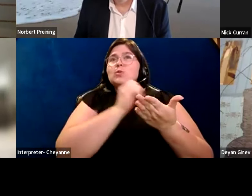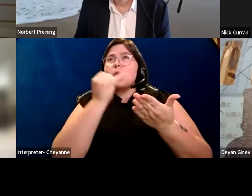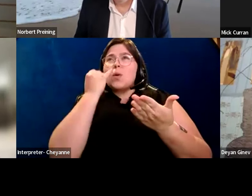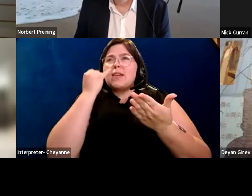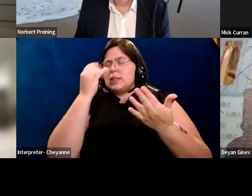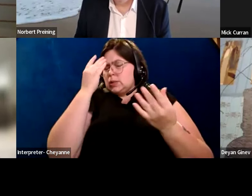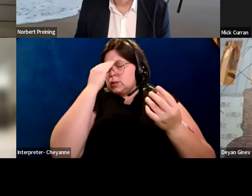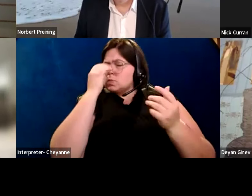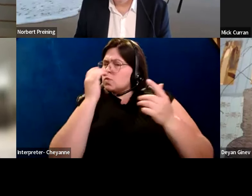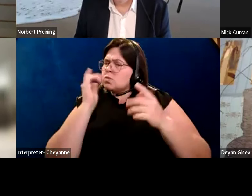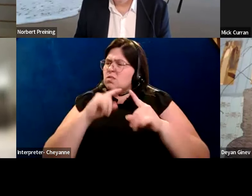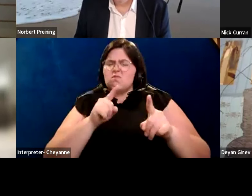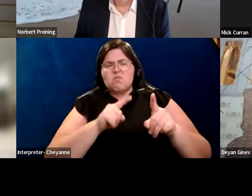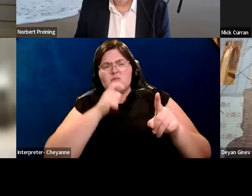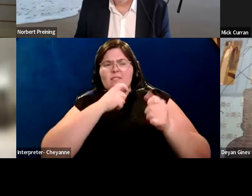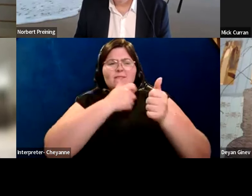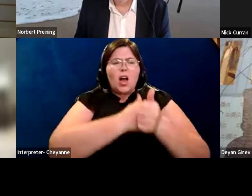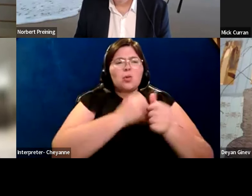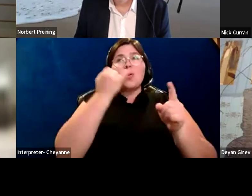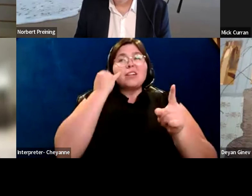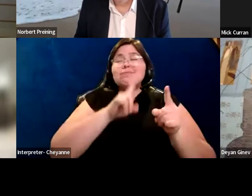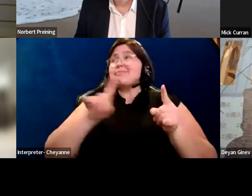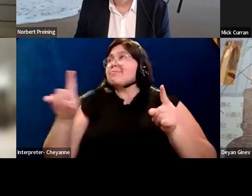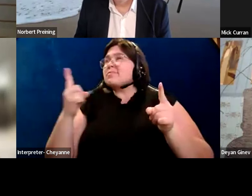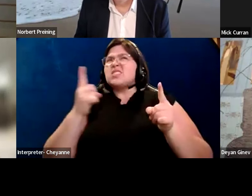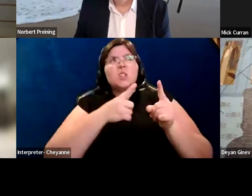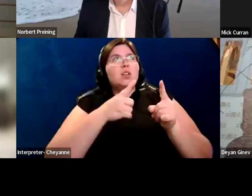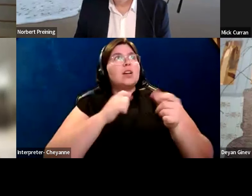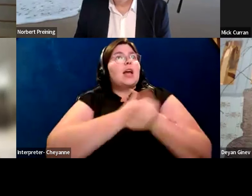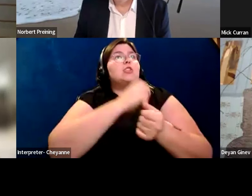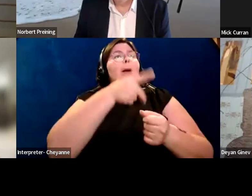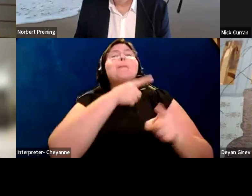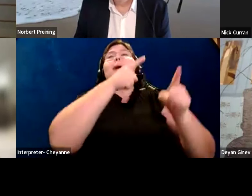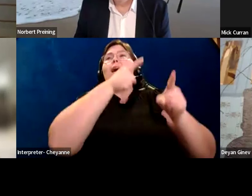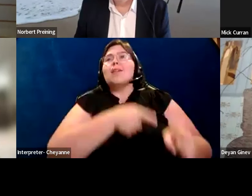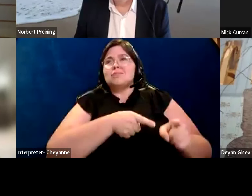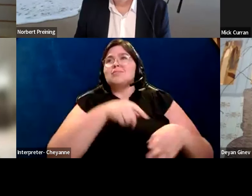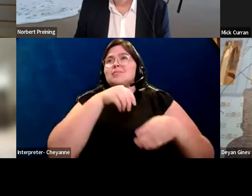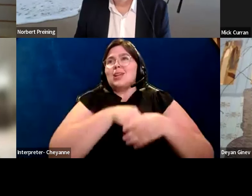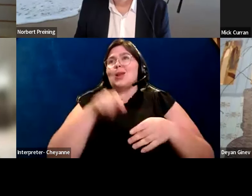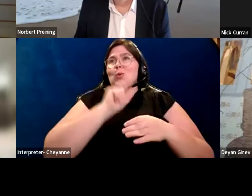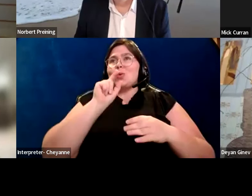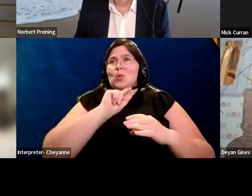or catch up, if you need to. And we're going to paste that link into the chat